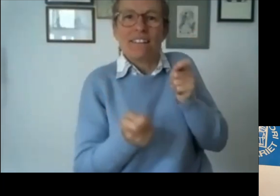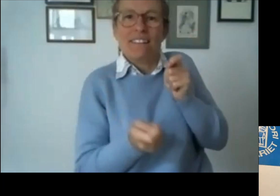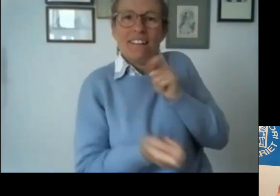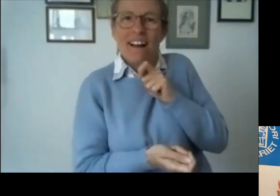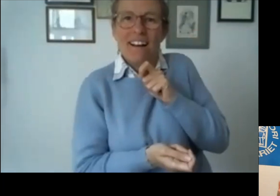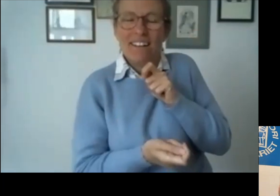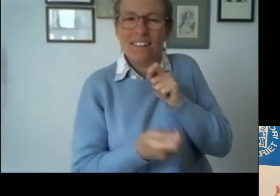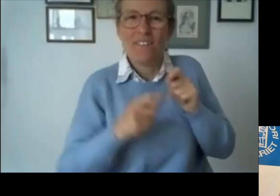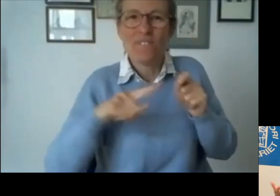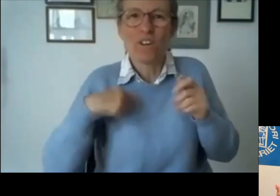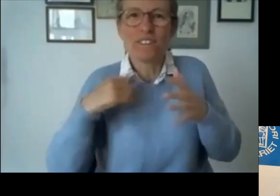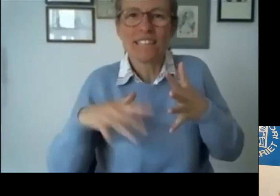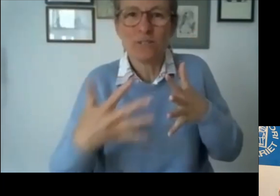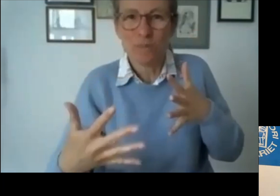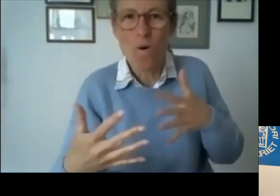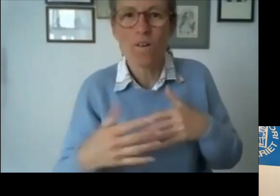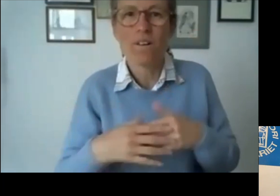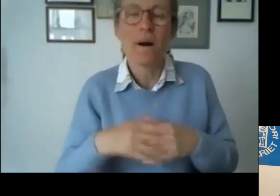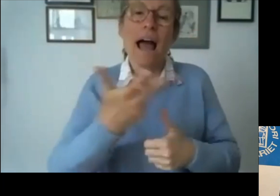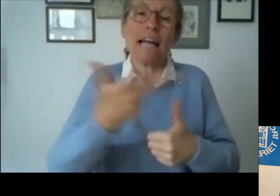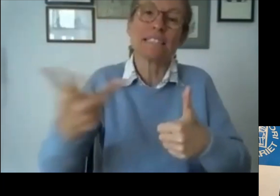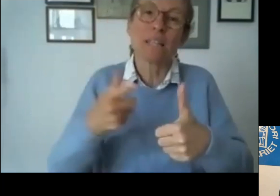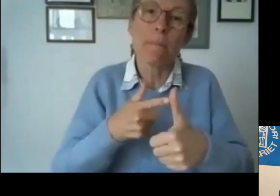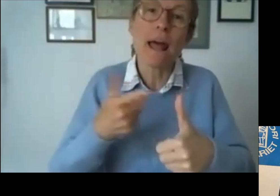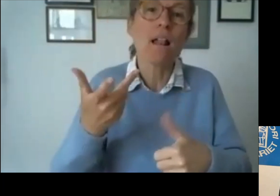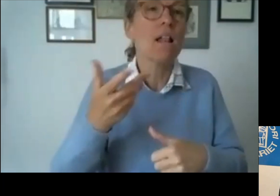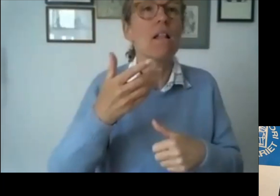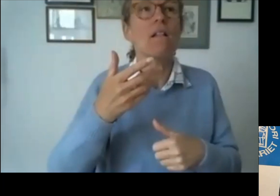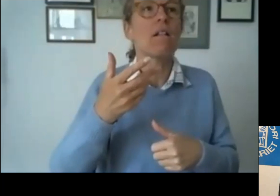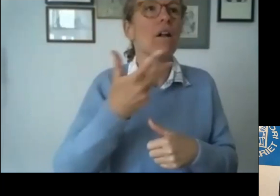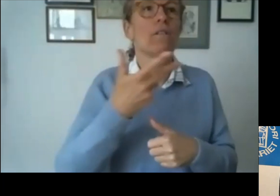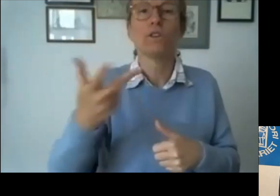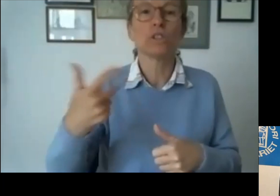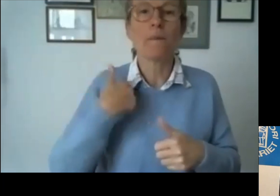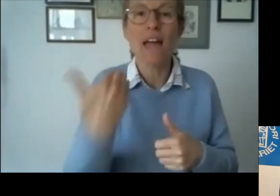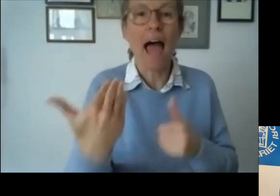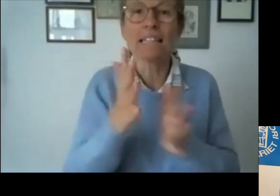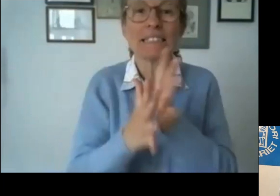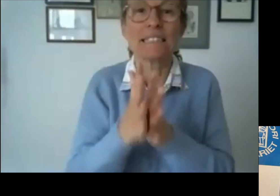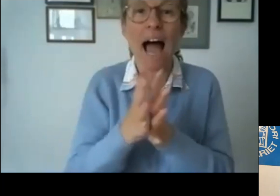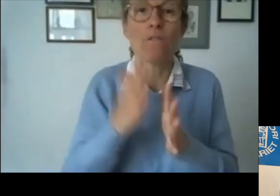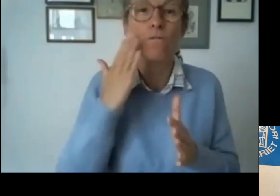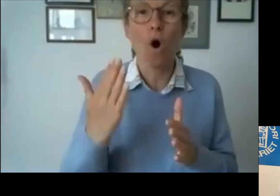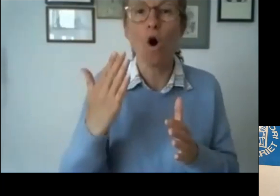if it's somewhat more difficult so you do have to adapt the sign language so one example for instance is